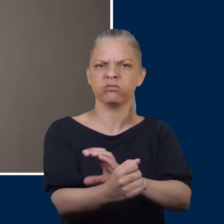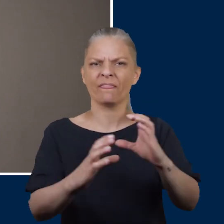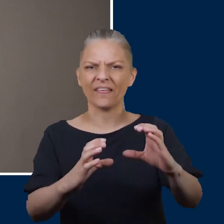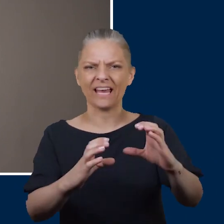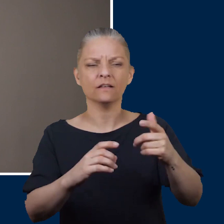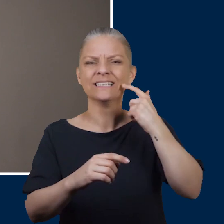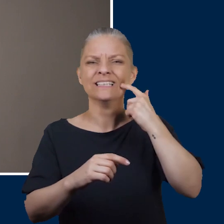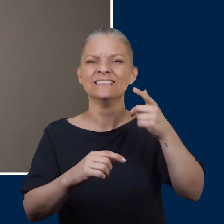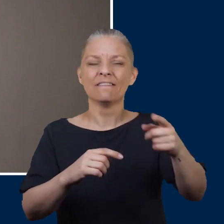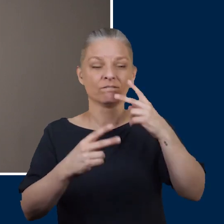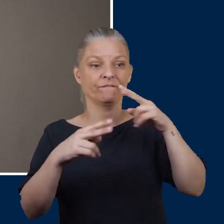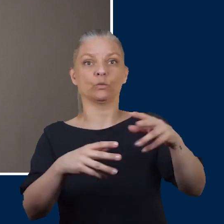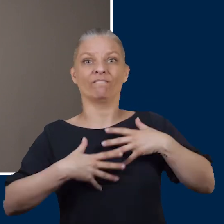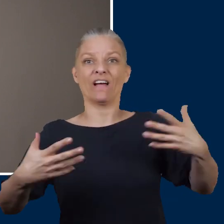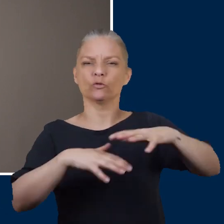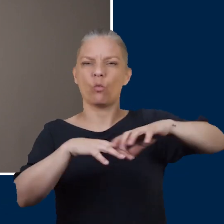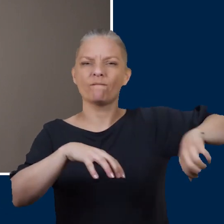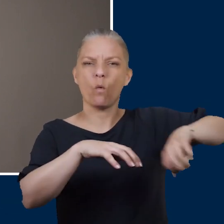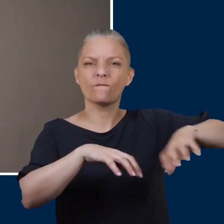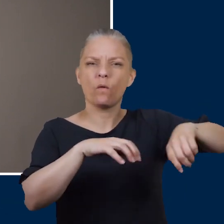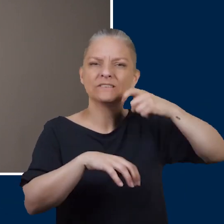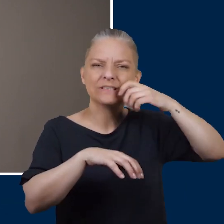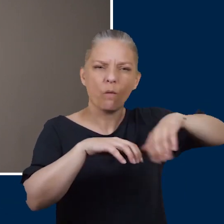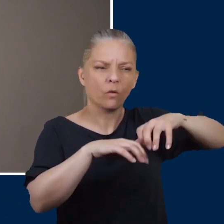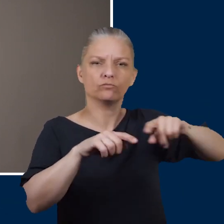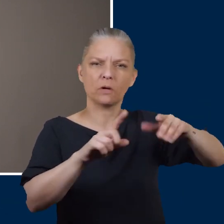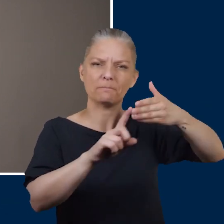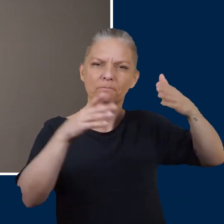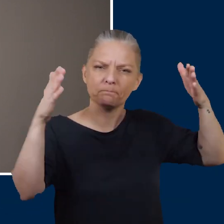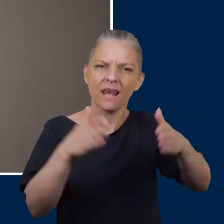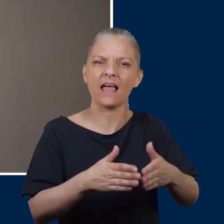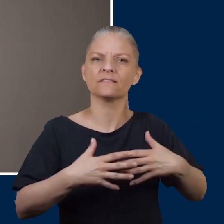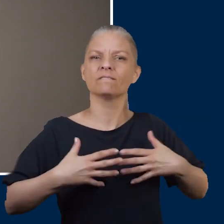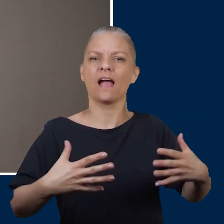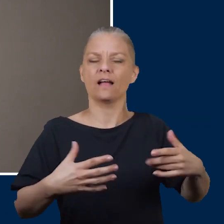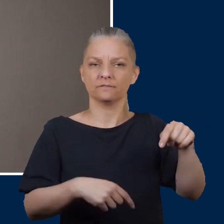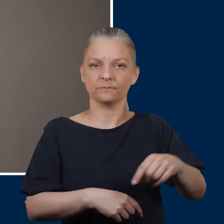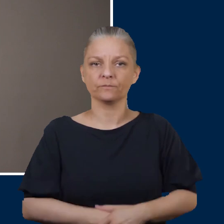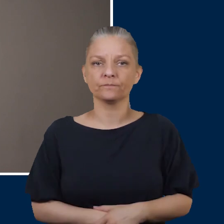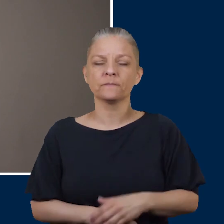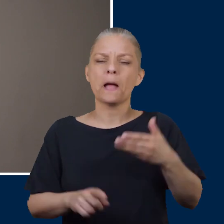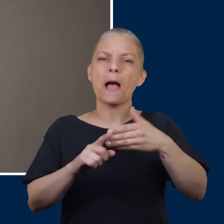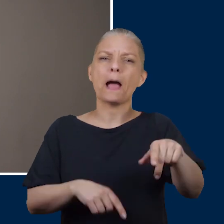products such as lean mince. Aim to eat two portions of fish per week and try to include